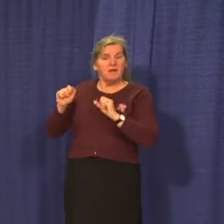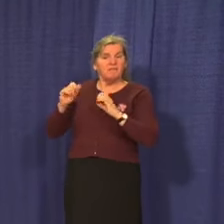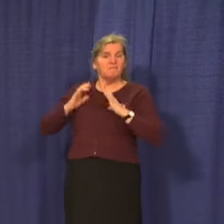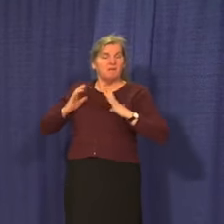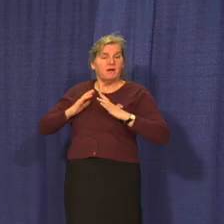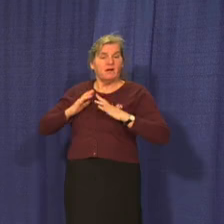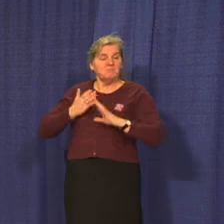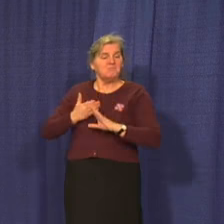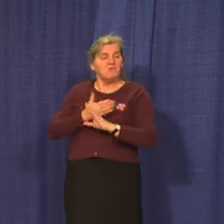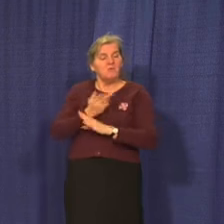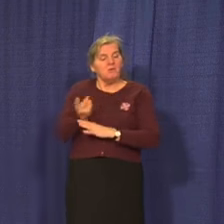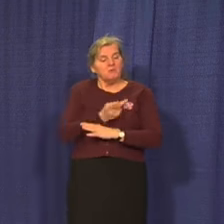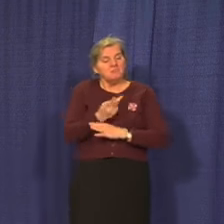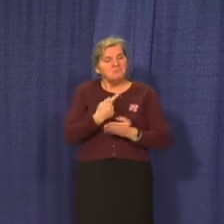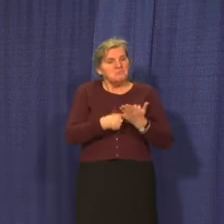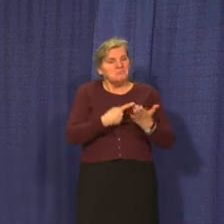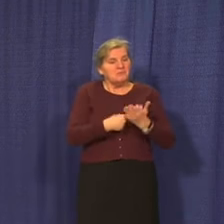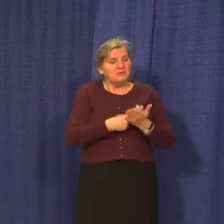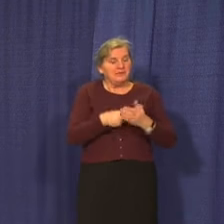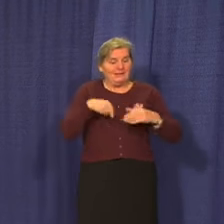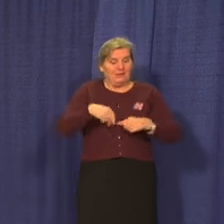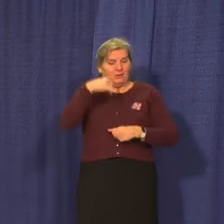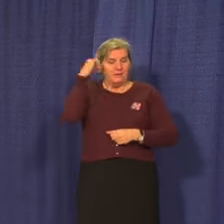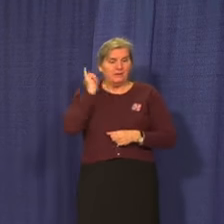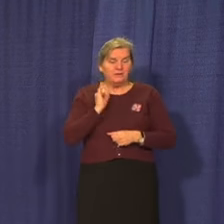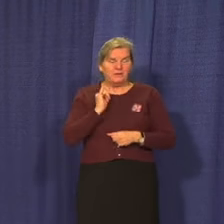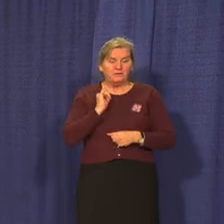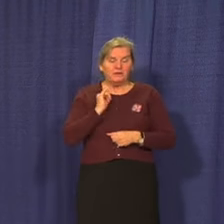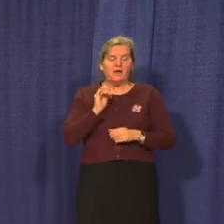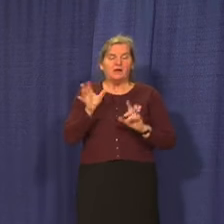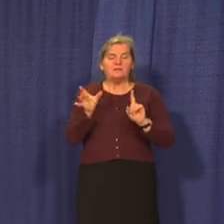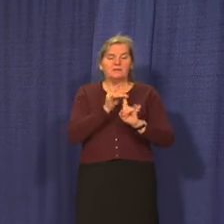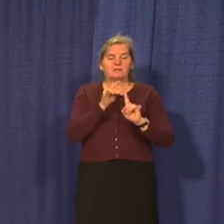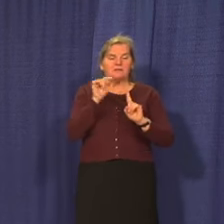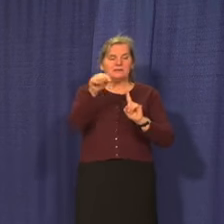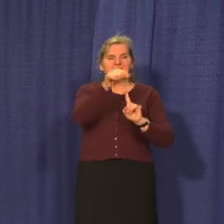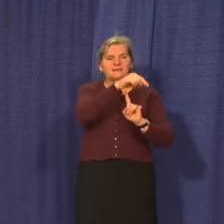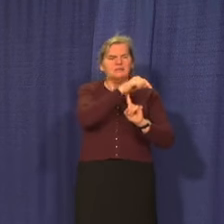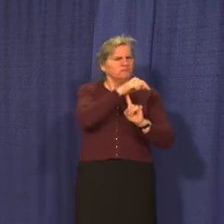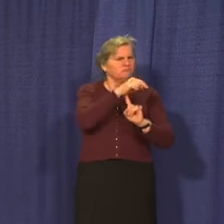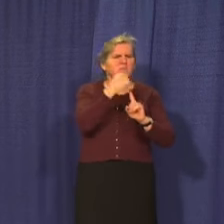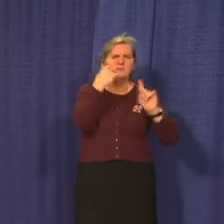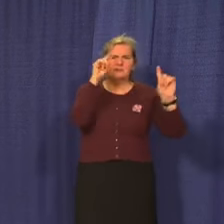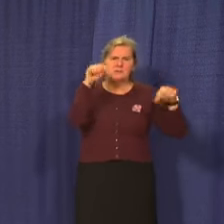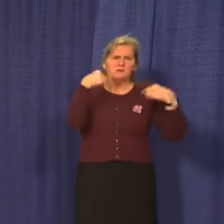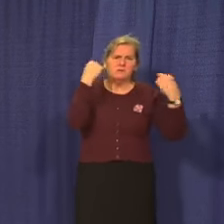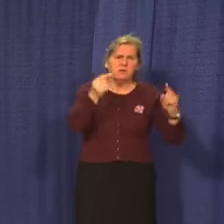BEFORE, TALKING ABOUT HOW IN YUKON, TRACING IS DONE EXCEPTIONALLY WELL.